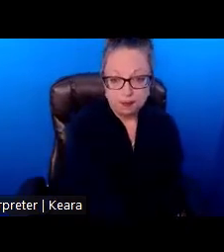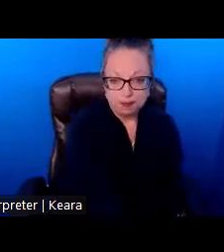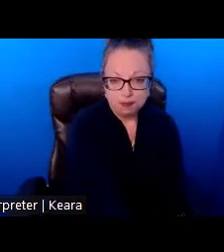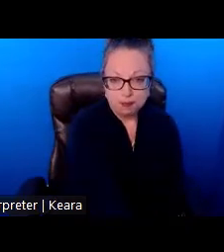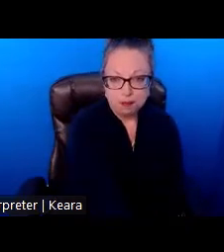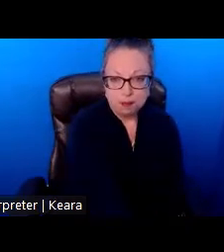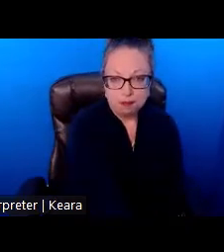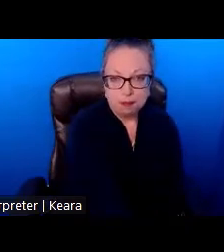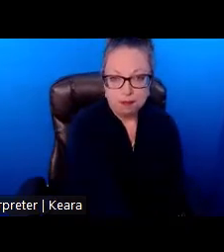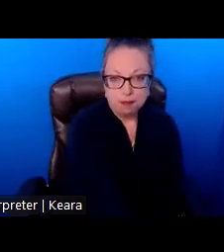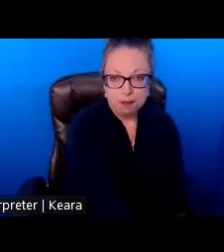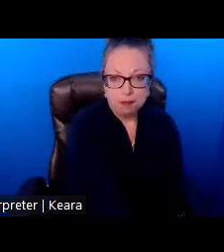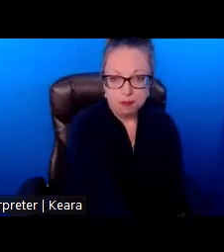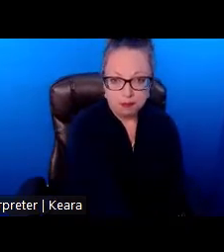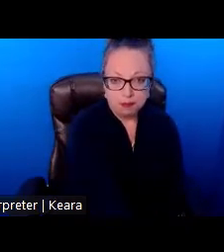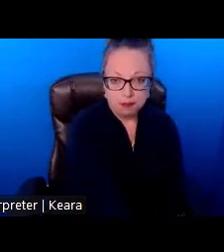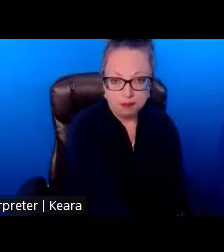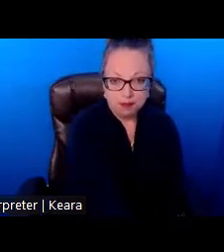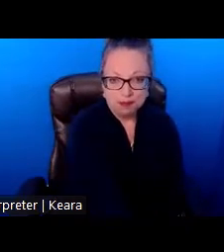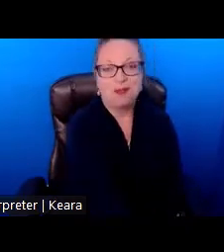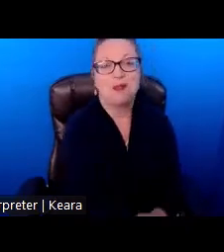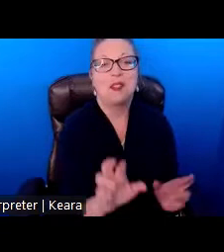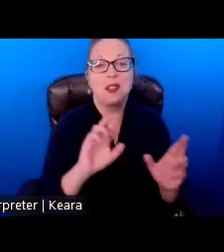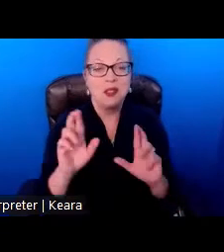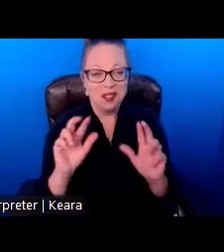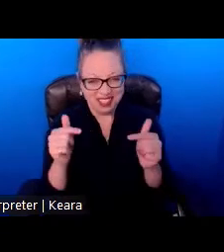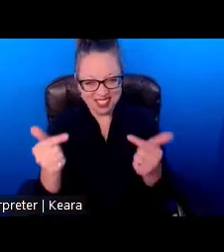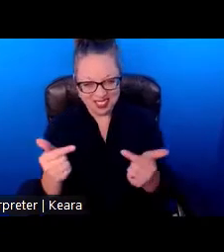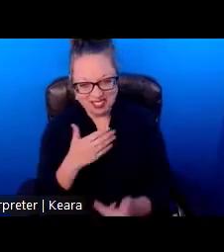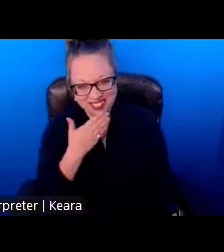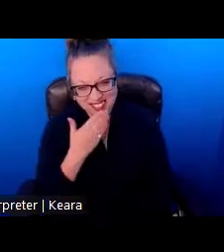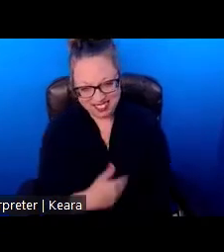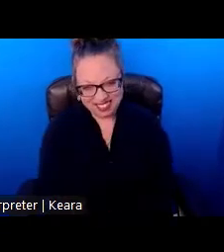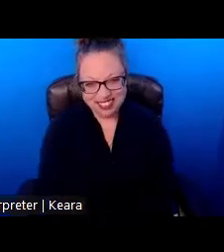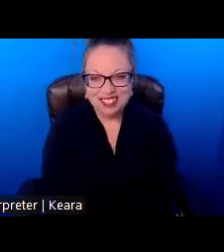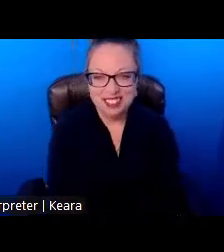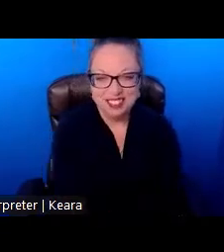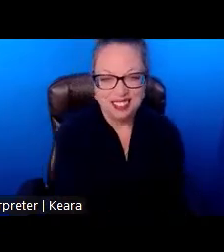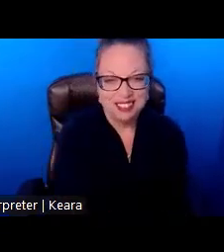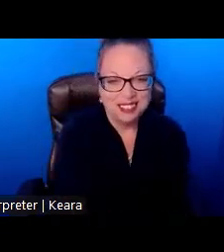be evaluated. The applicant must provide a photo credit or credits for the image(s) in